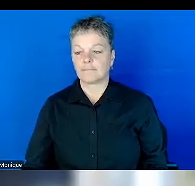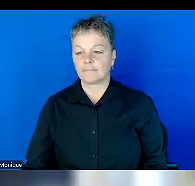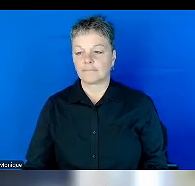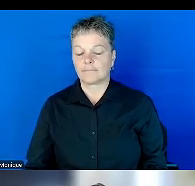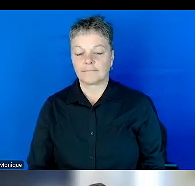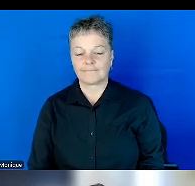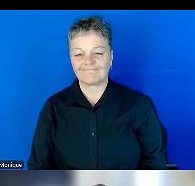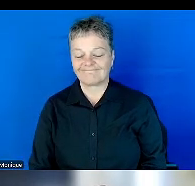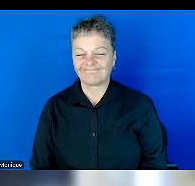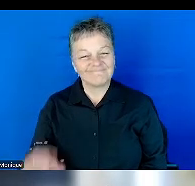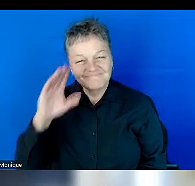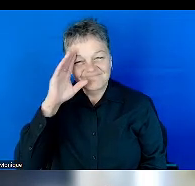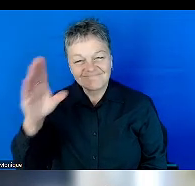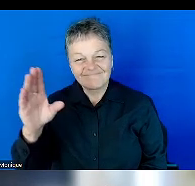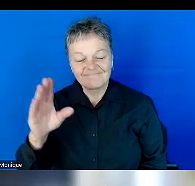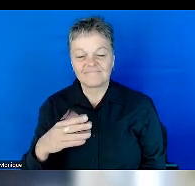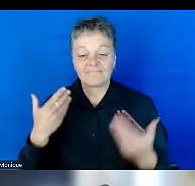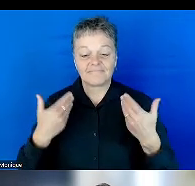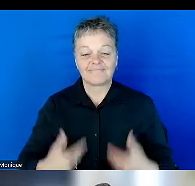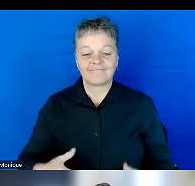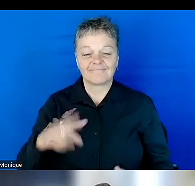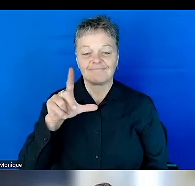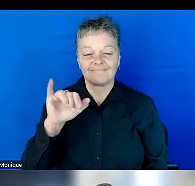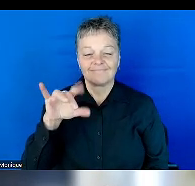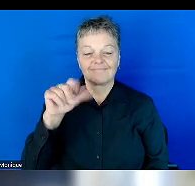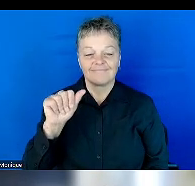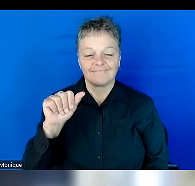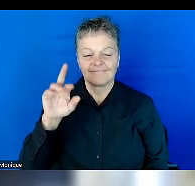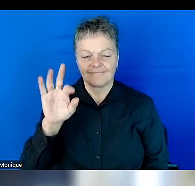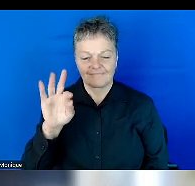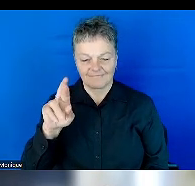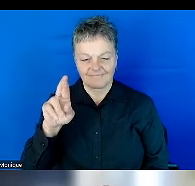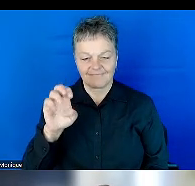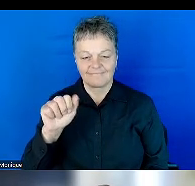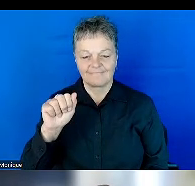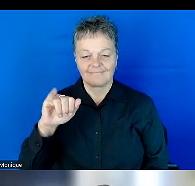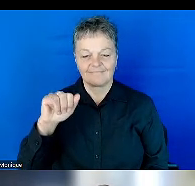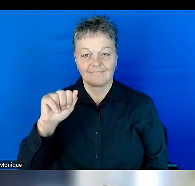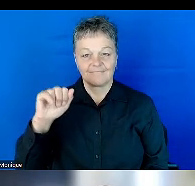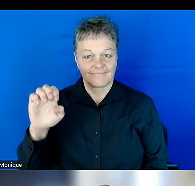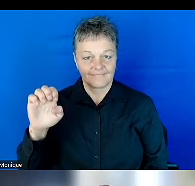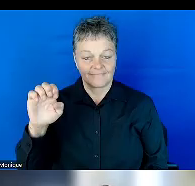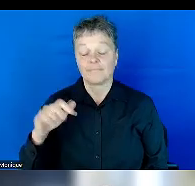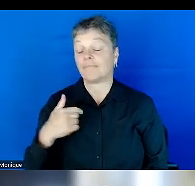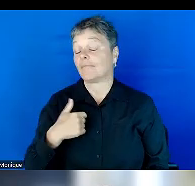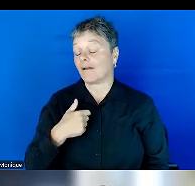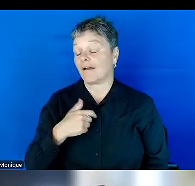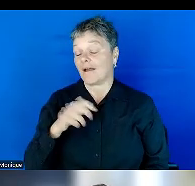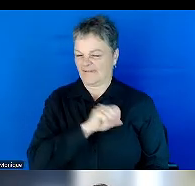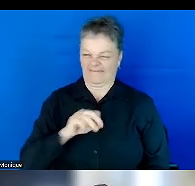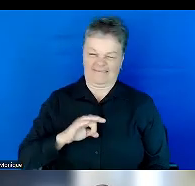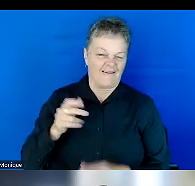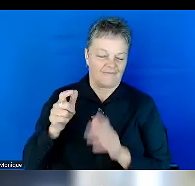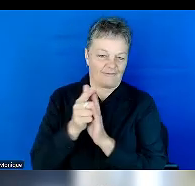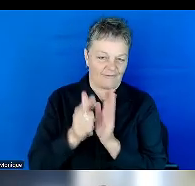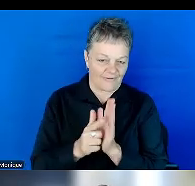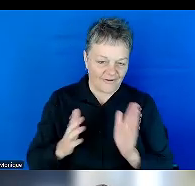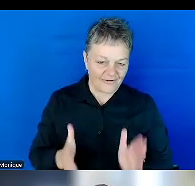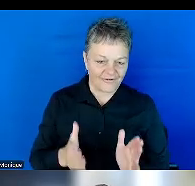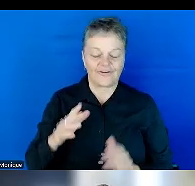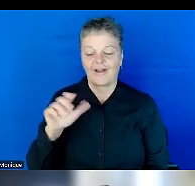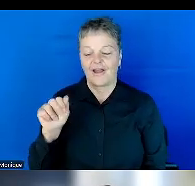Hello, my name is Lila Refaie. I'm a staff lawyer at ARCH Disability Law Center and I